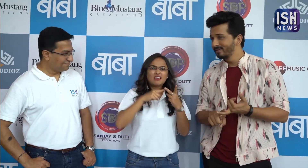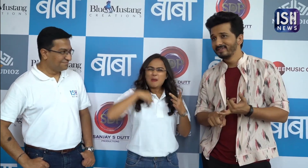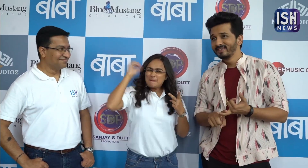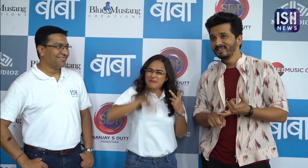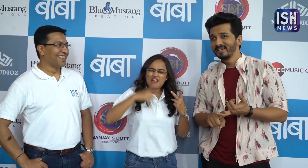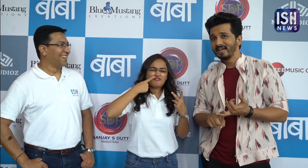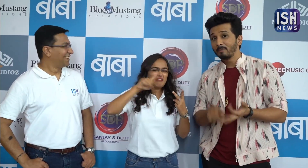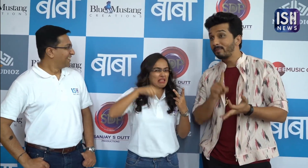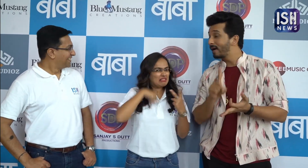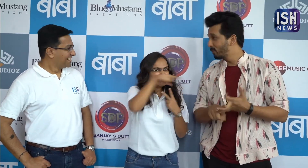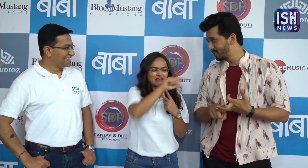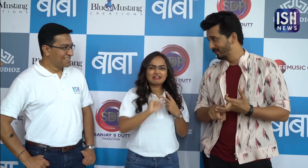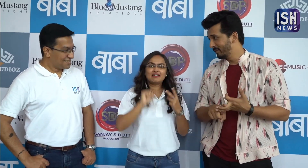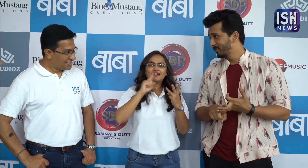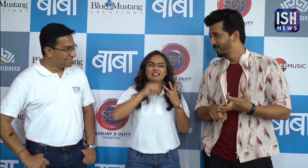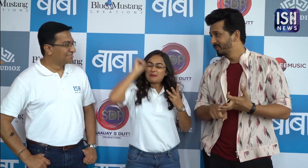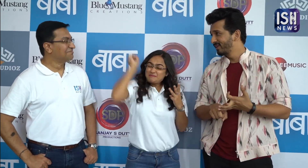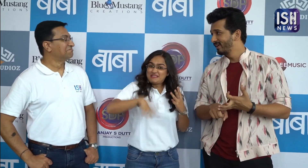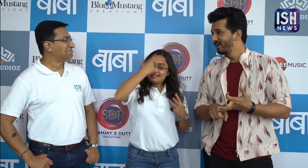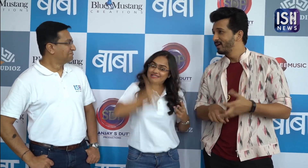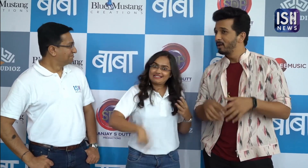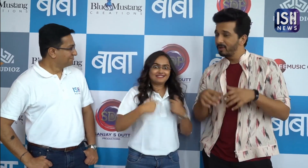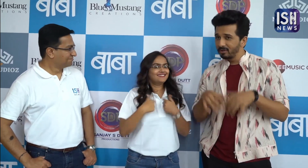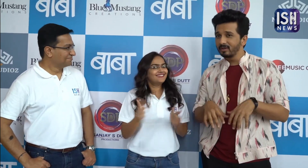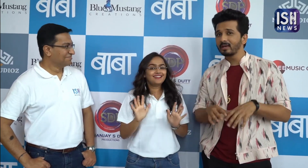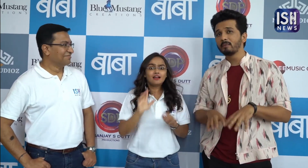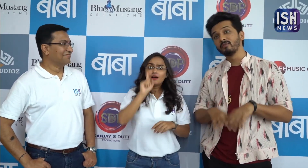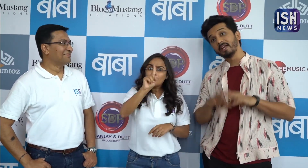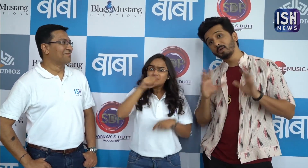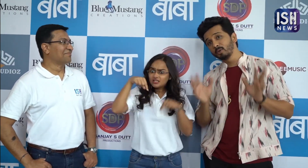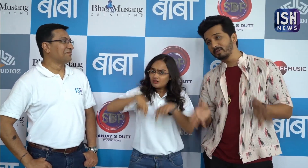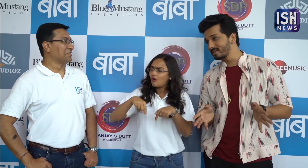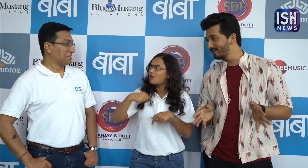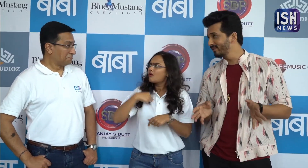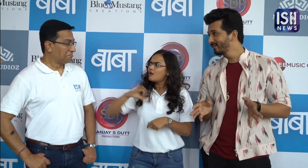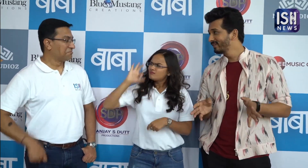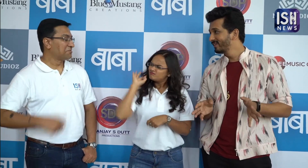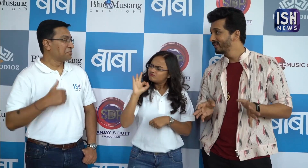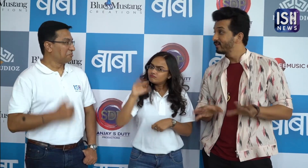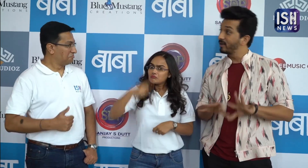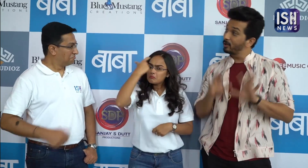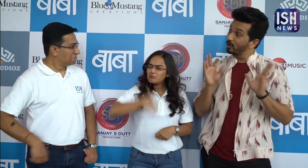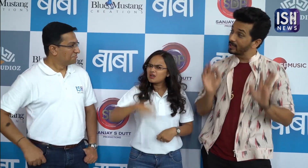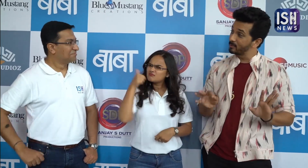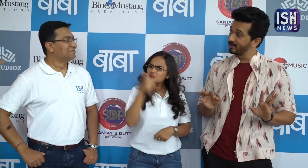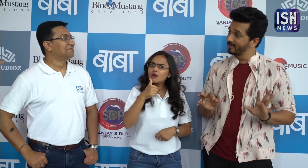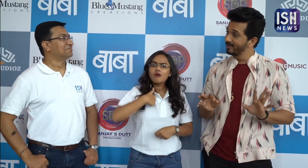I am a bad father. I am completely a bad person. This time my character is extremely good.